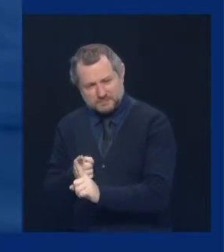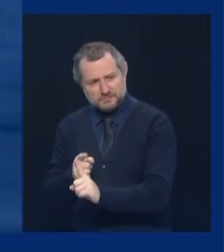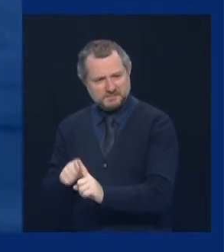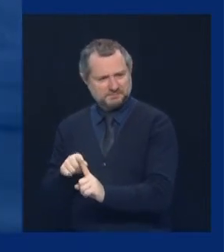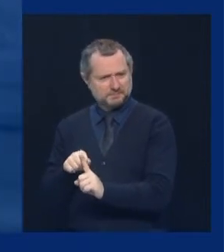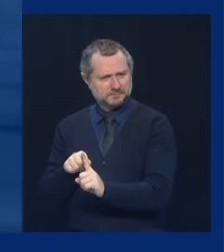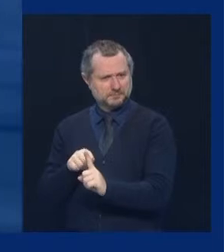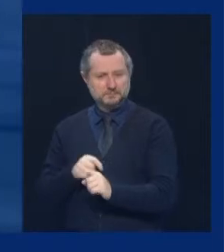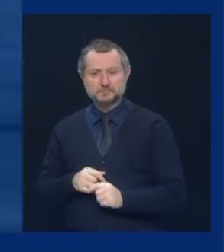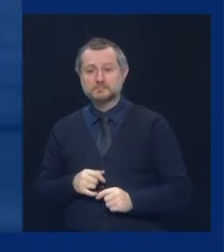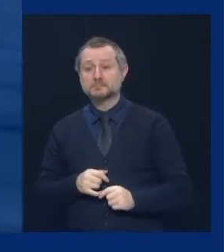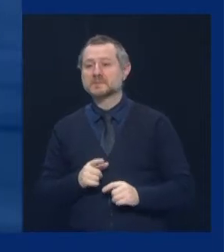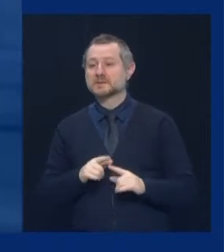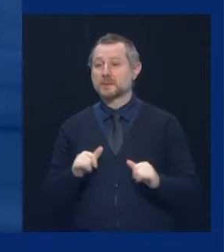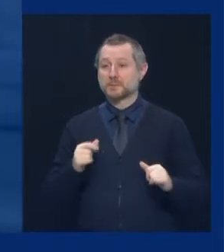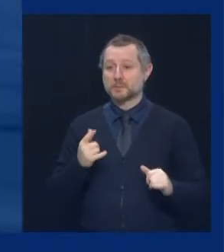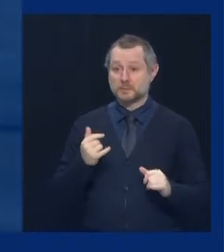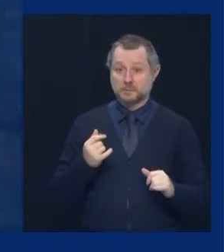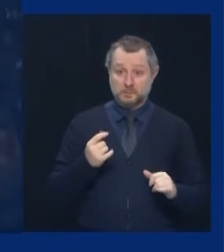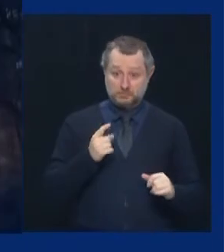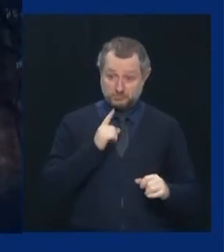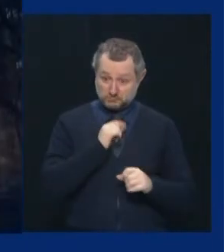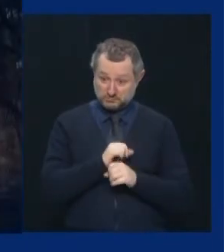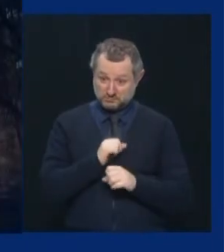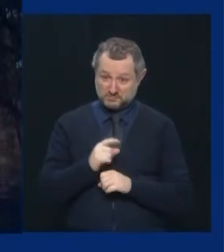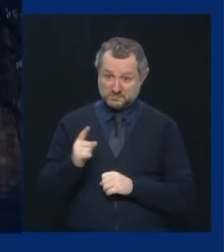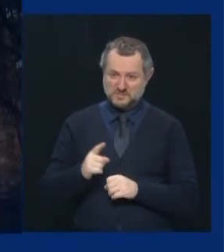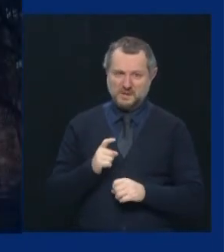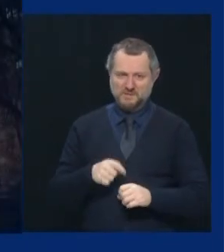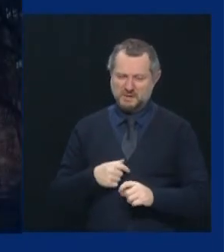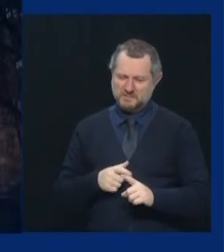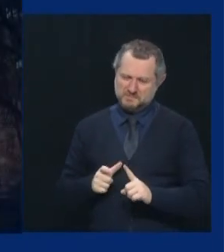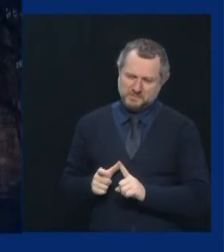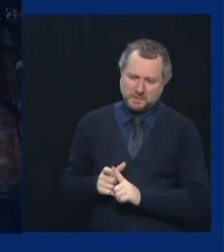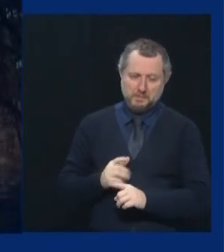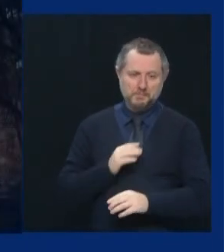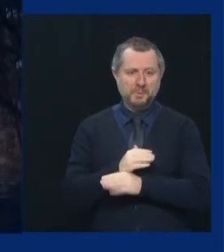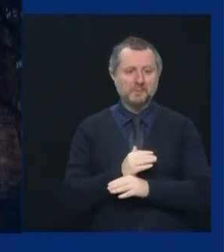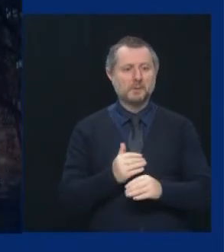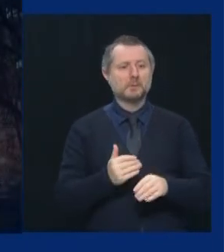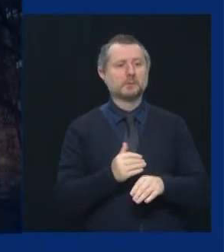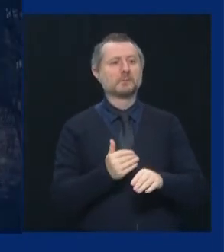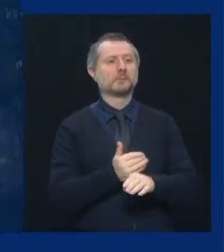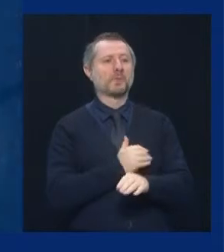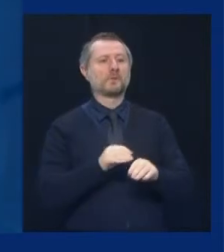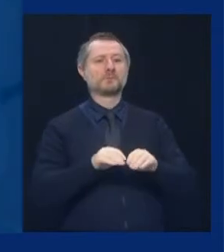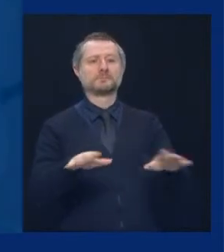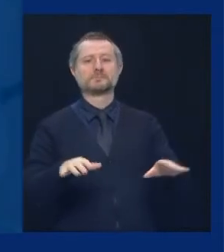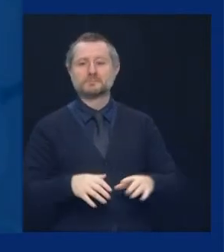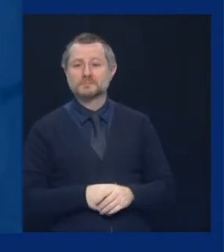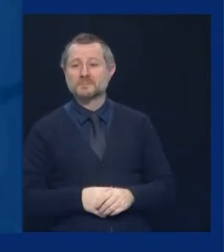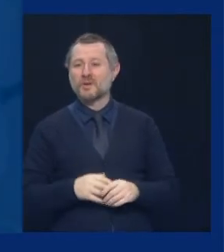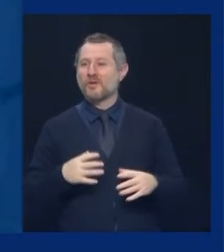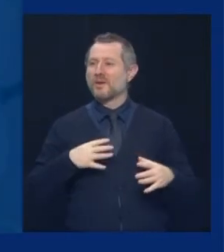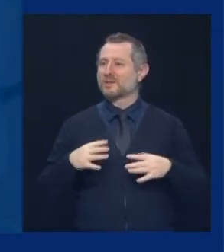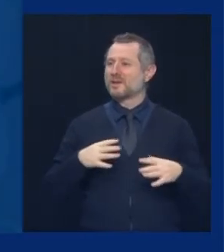ZERO. WE WANT TO FIND PATIENT ZERO ON THAT VARIANT.